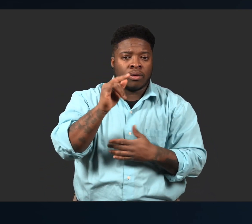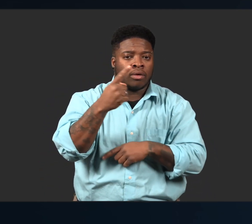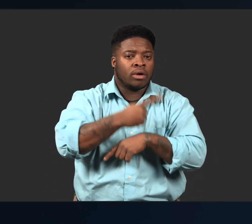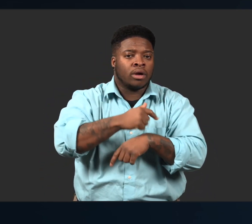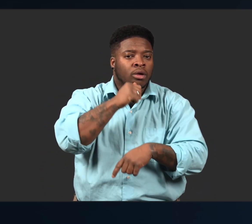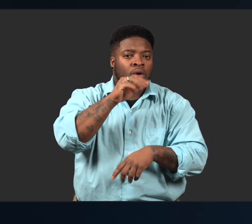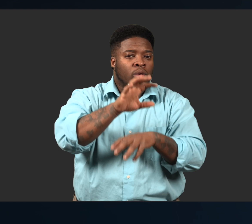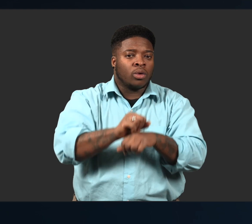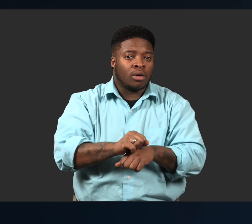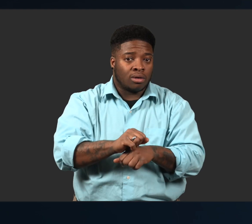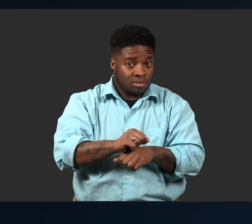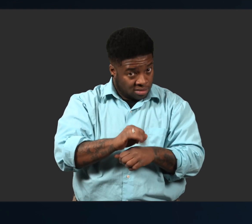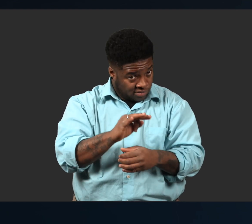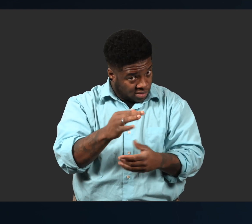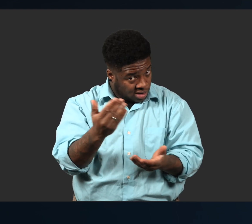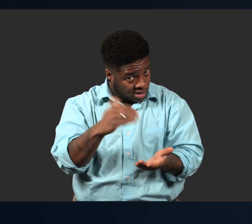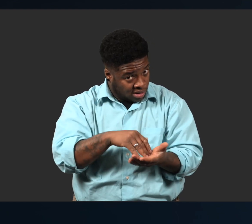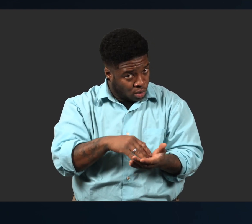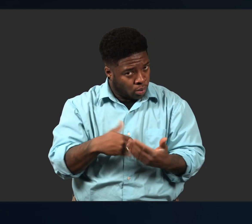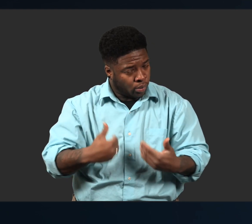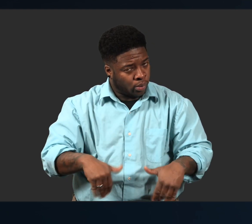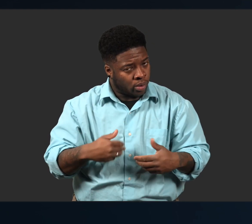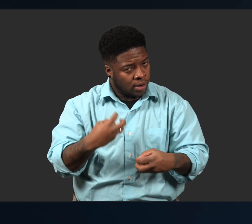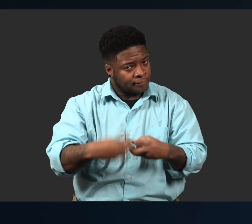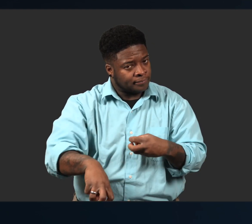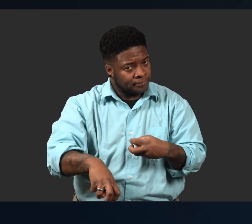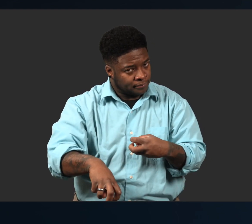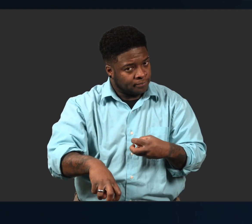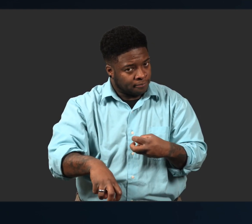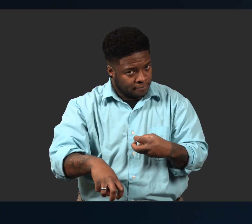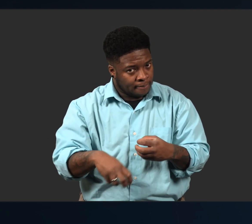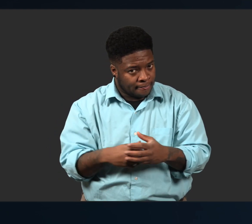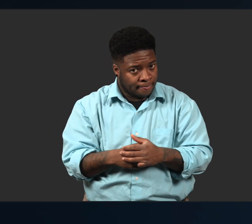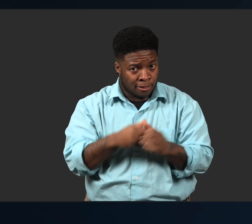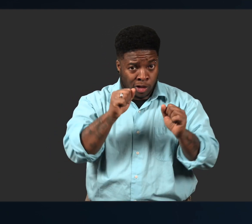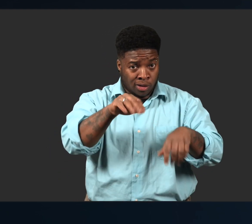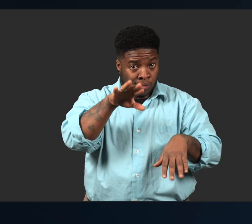after being clean for 25 days.